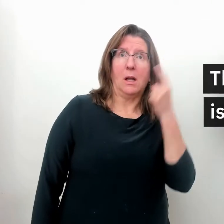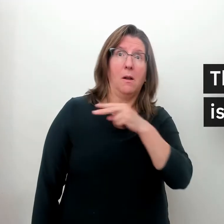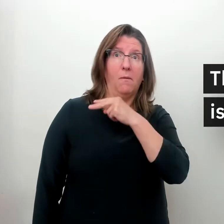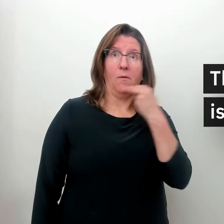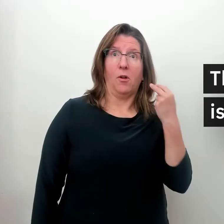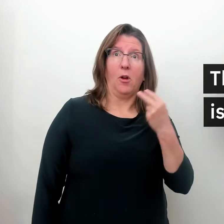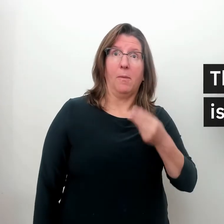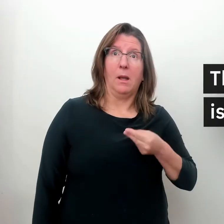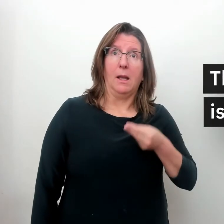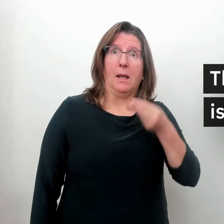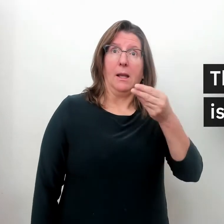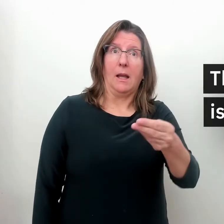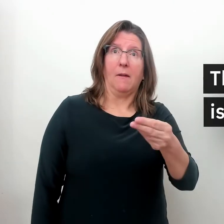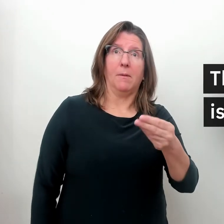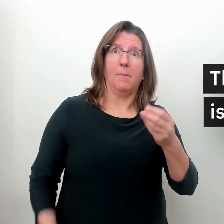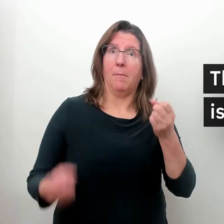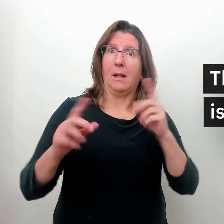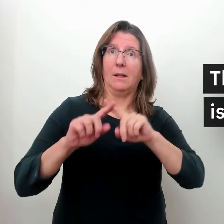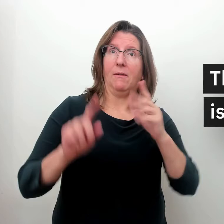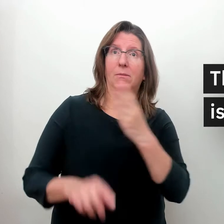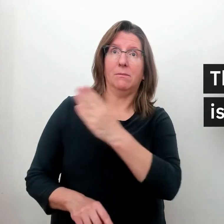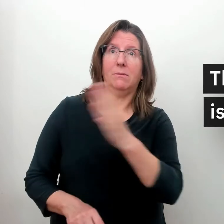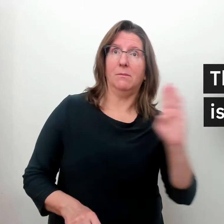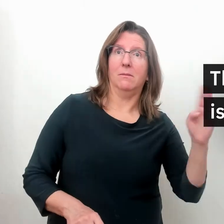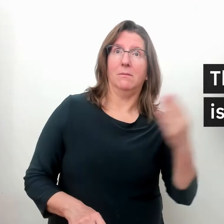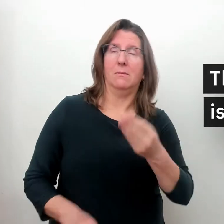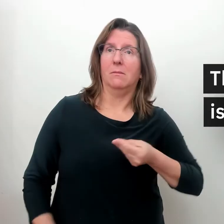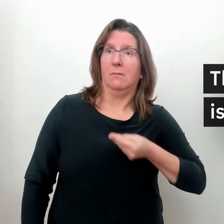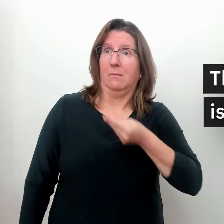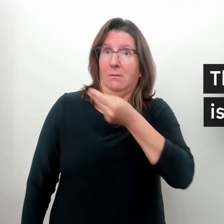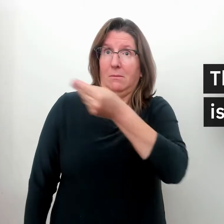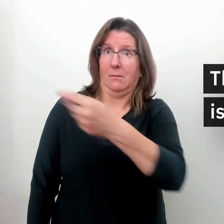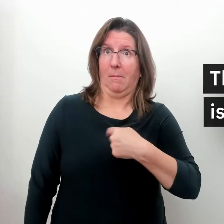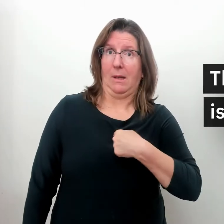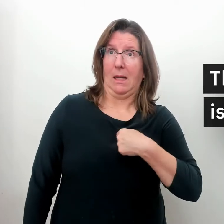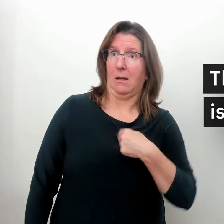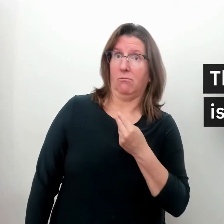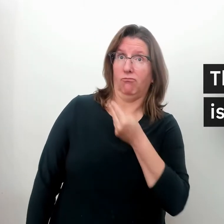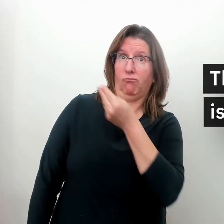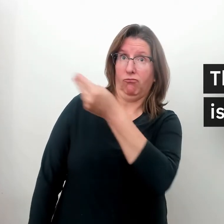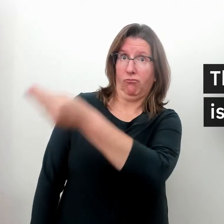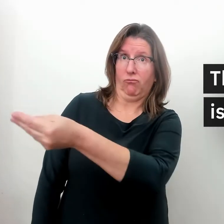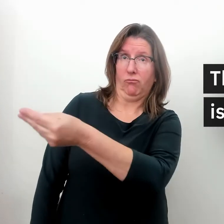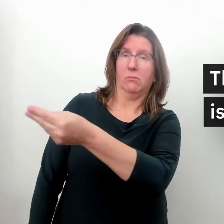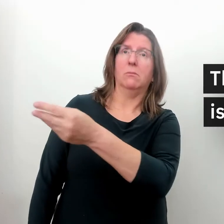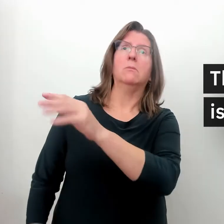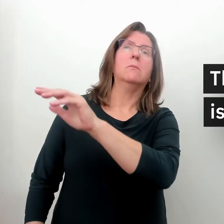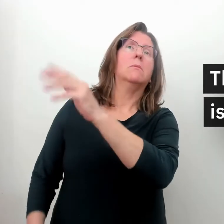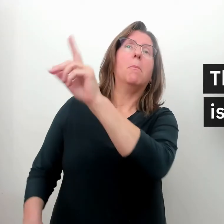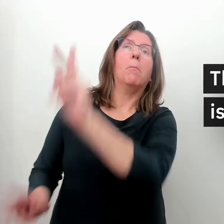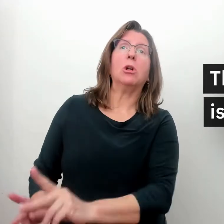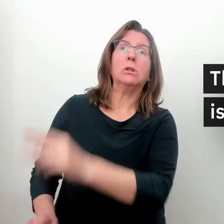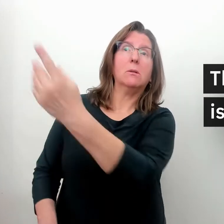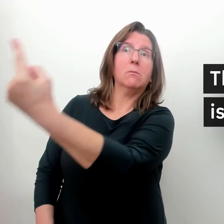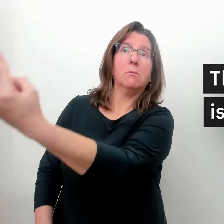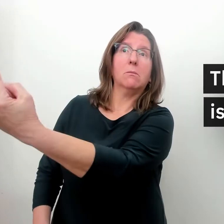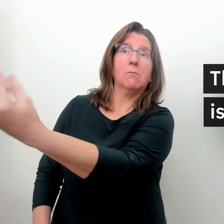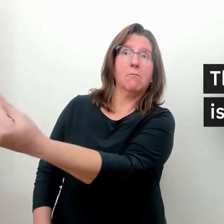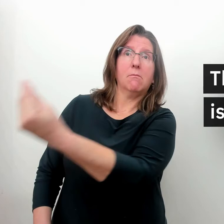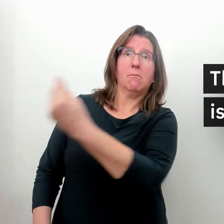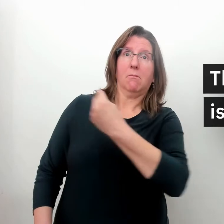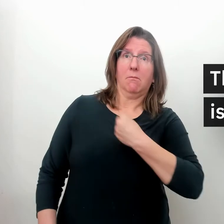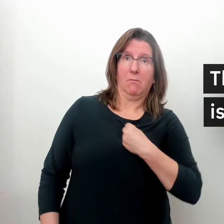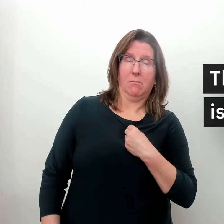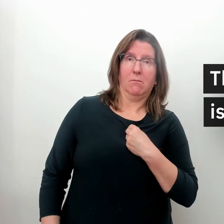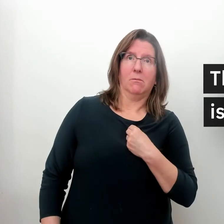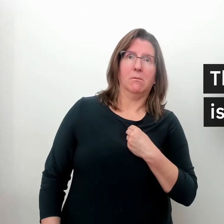In ASL we call this a 'directional verb' because I can 'give' to someone. That someone else can 'give' to me.